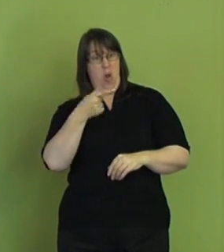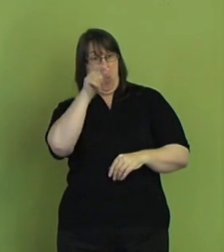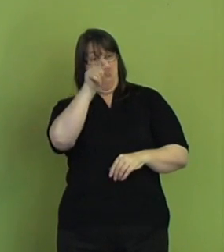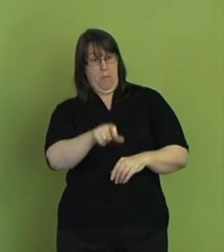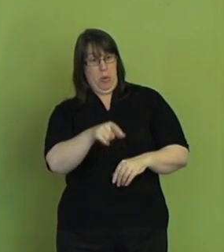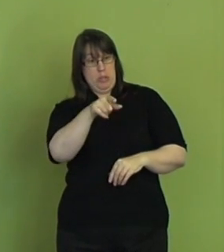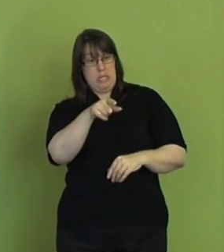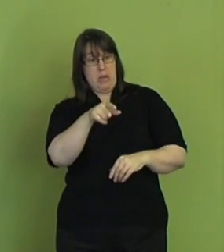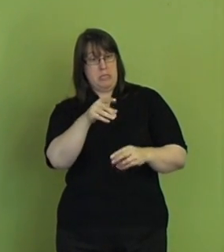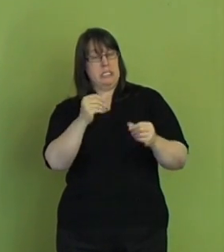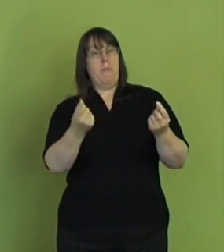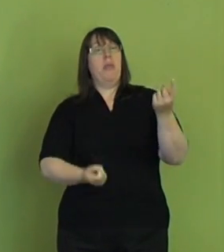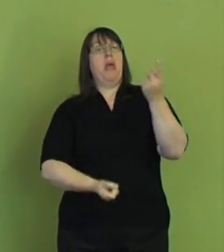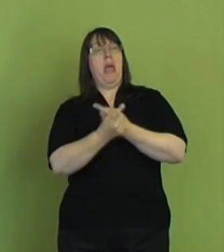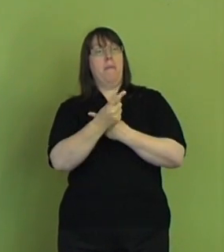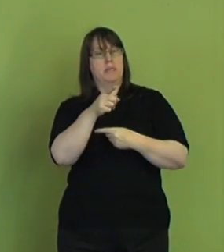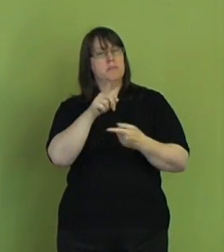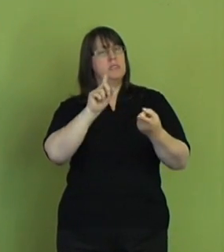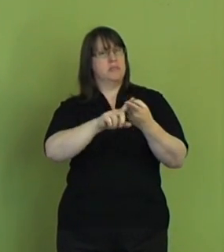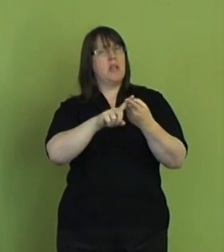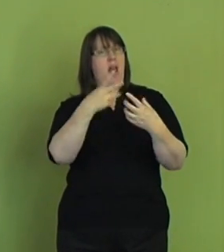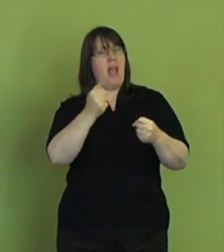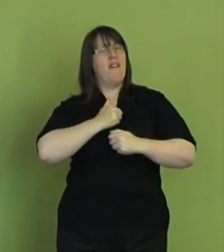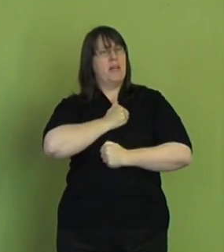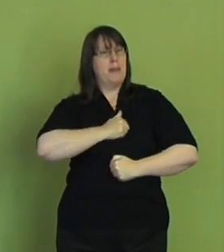some resulting emotion out of a grief situation.